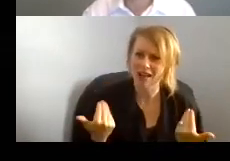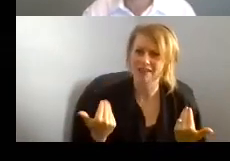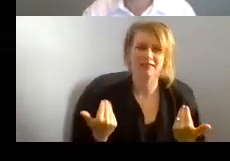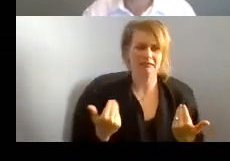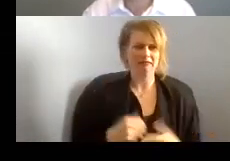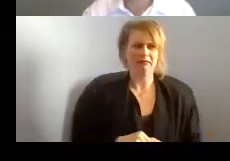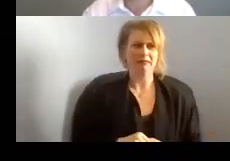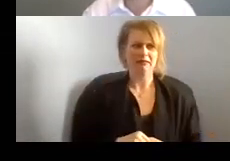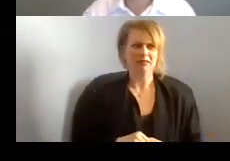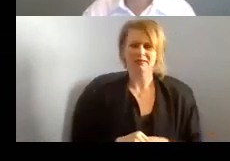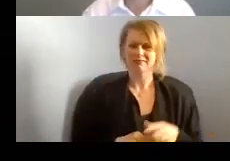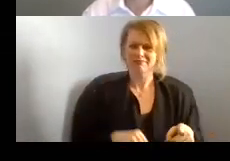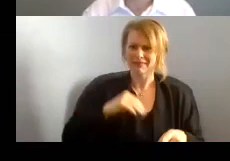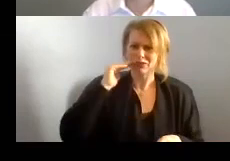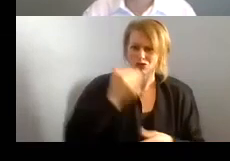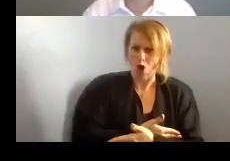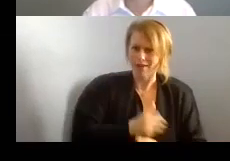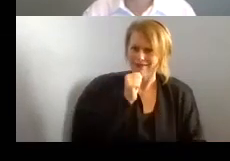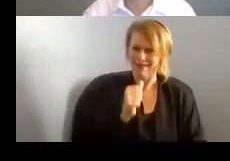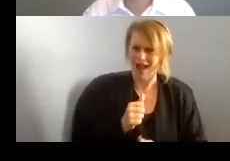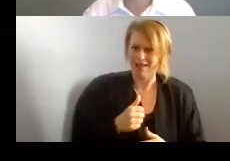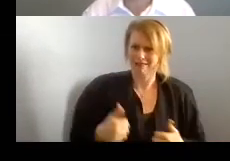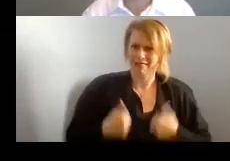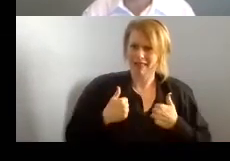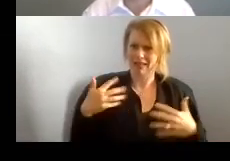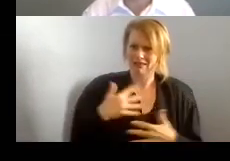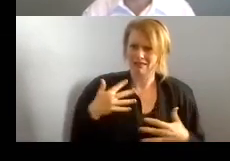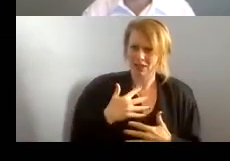have her first period, then she probably will acutely miss her mother again.